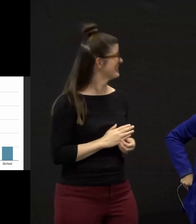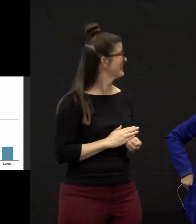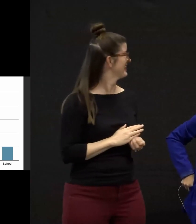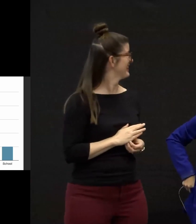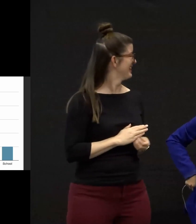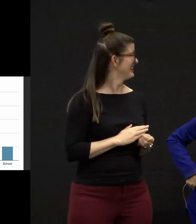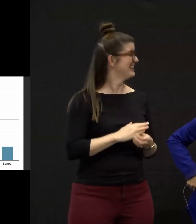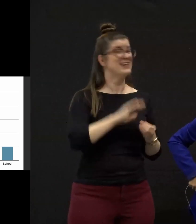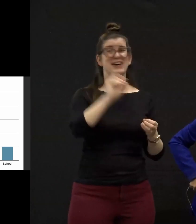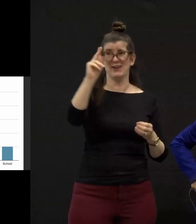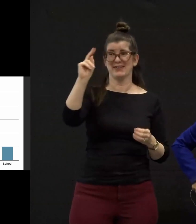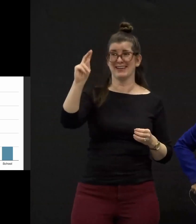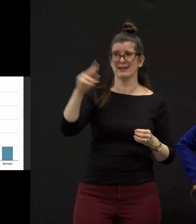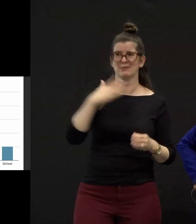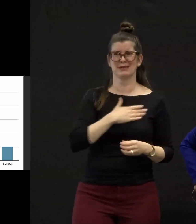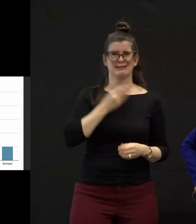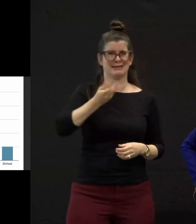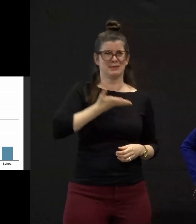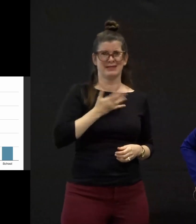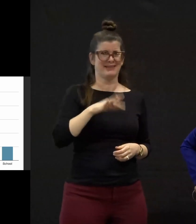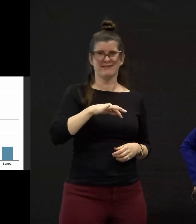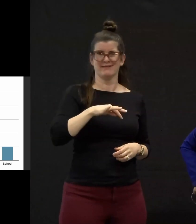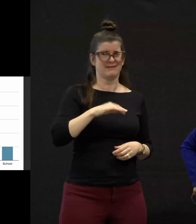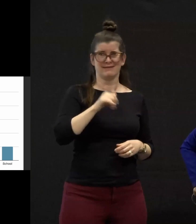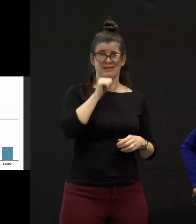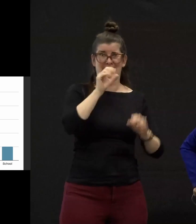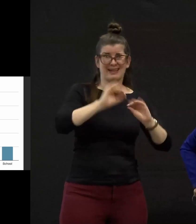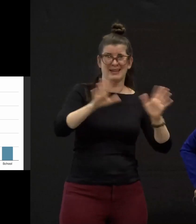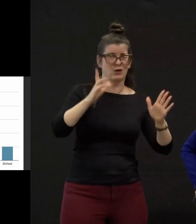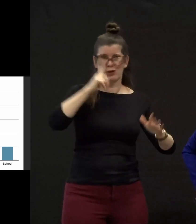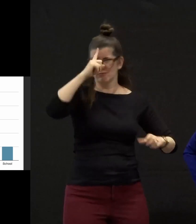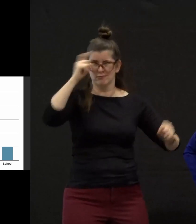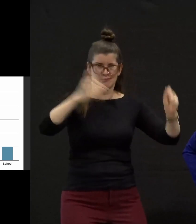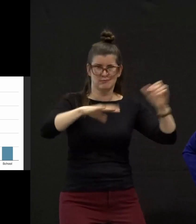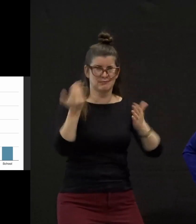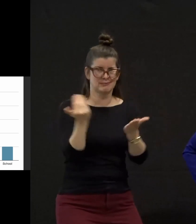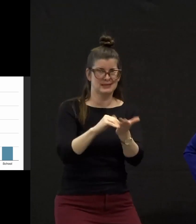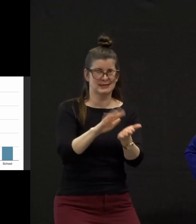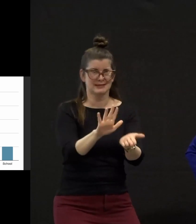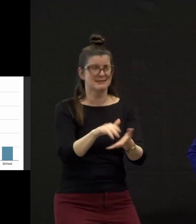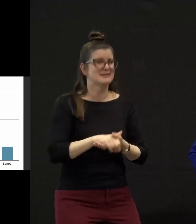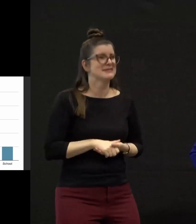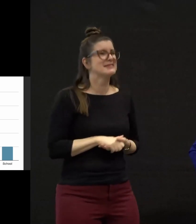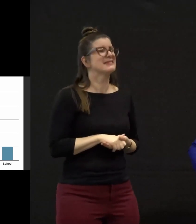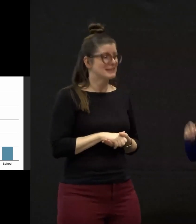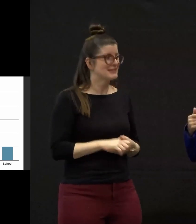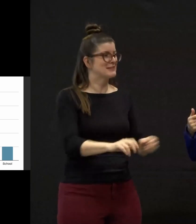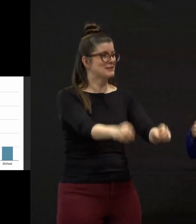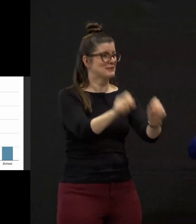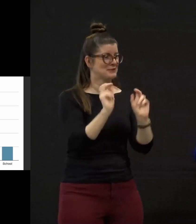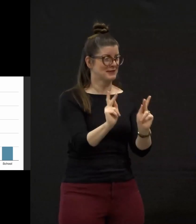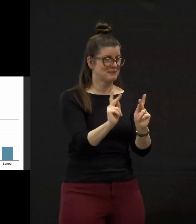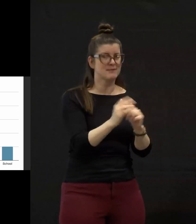Okay, and please let me know if this is not clear. We'll brainstorm again. Okay, so like I mentioned,